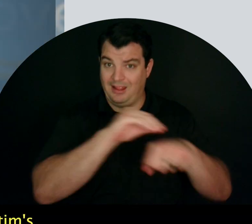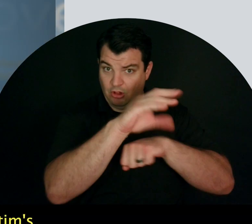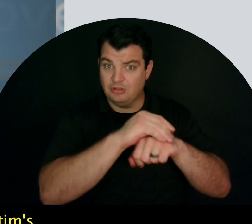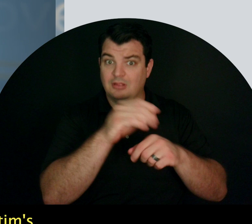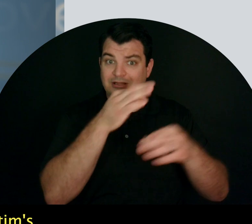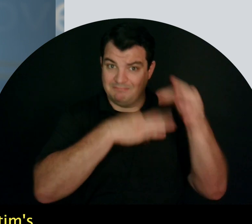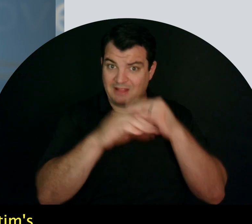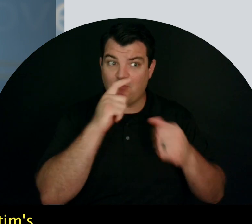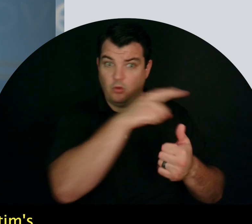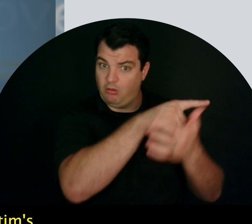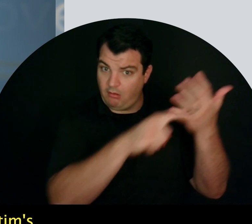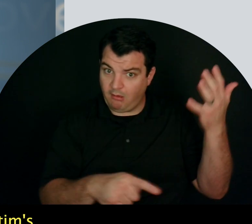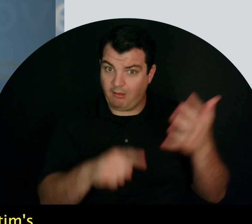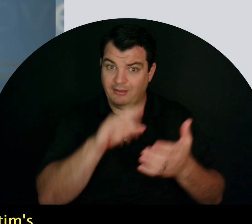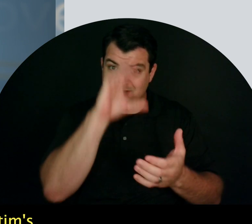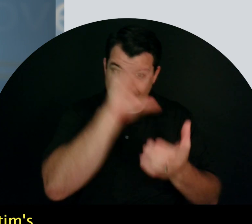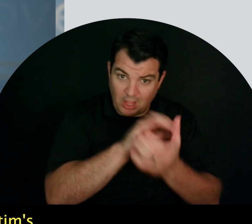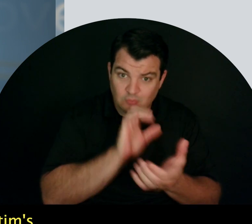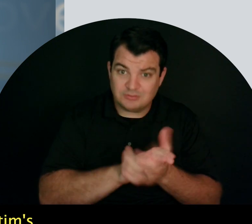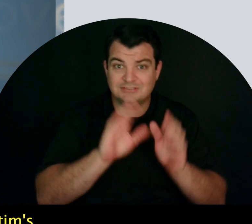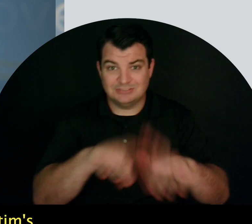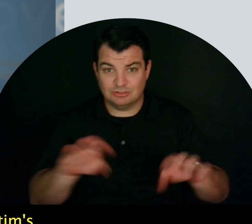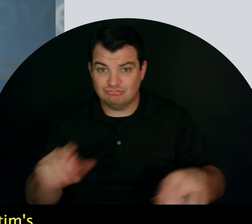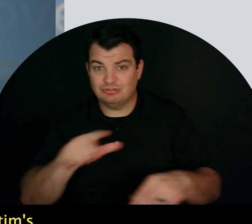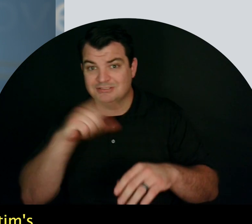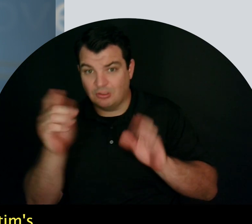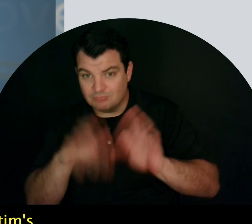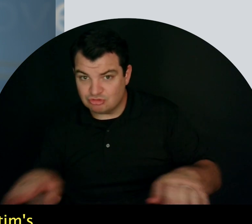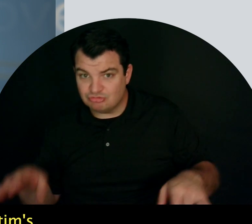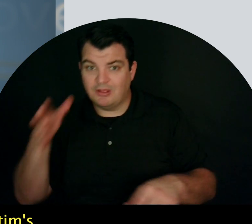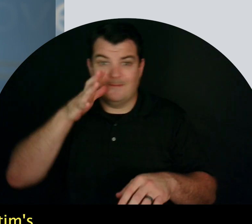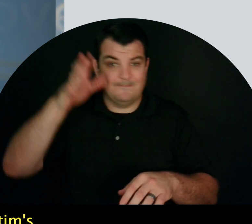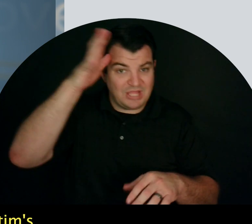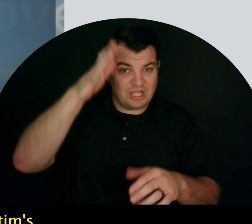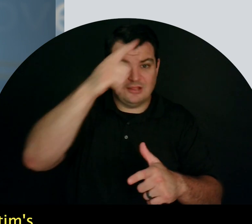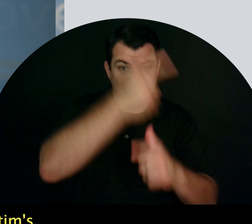They include the victim's spouse, children, stepchildren, parents,